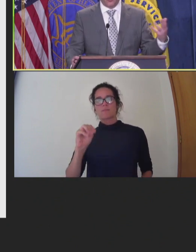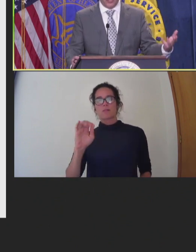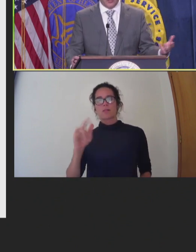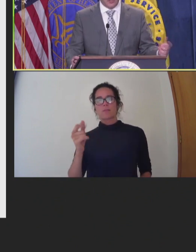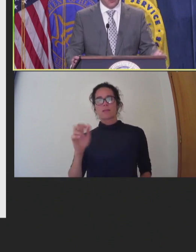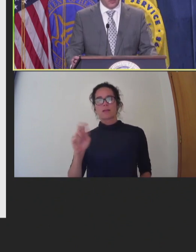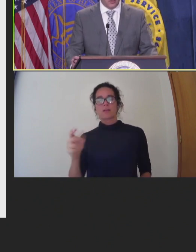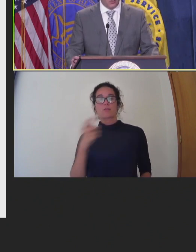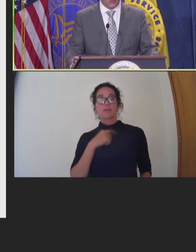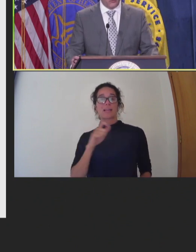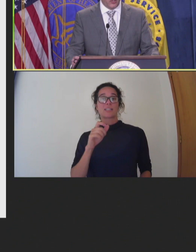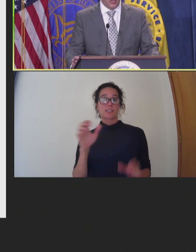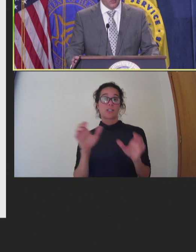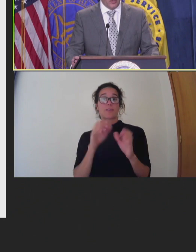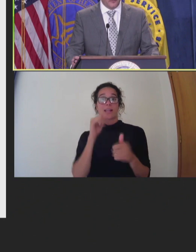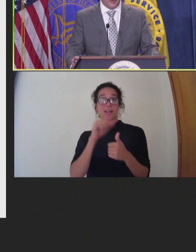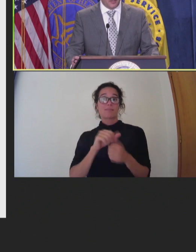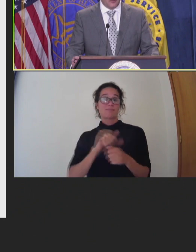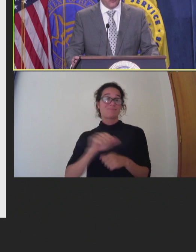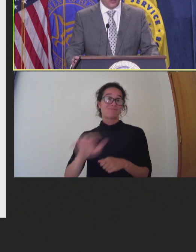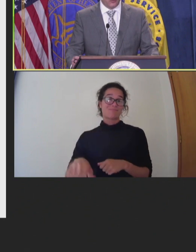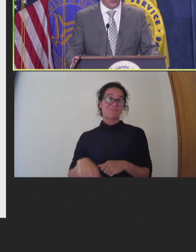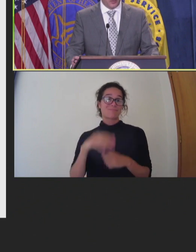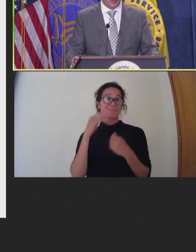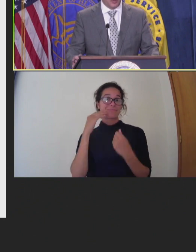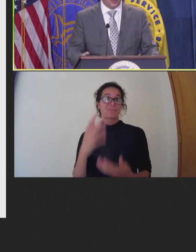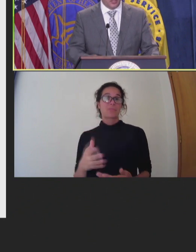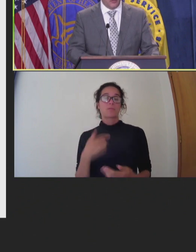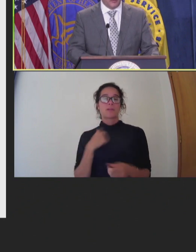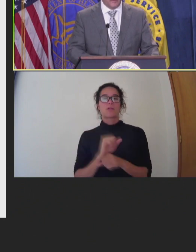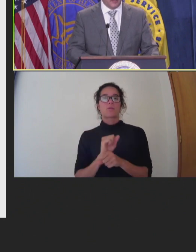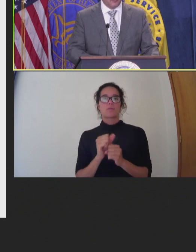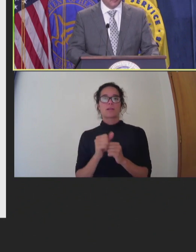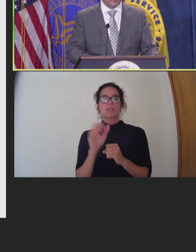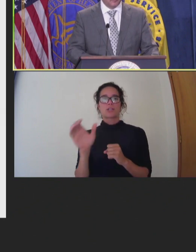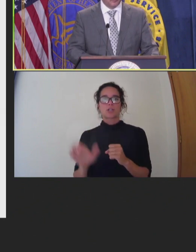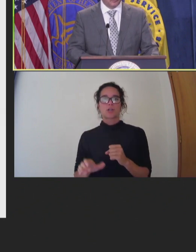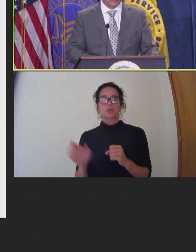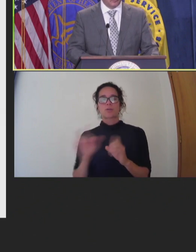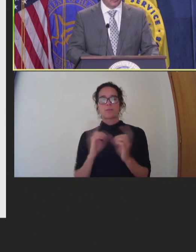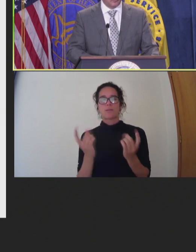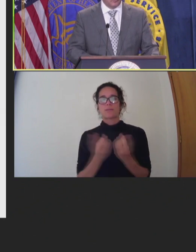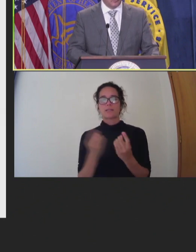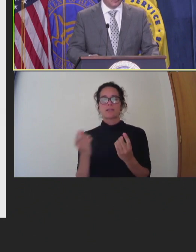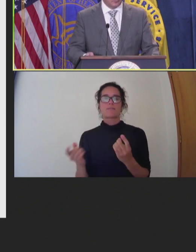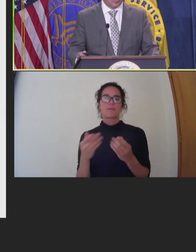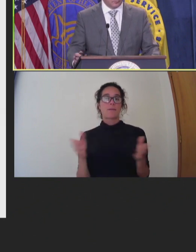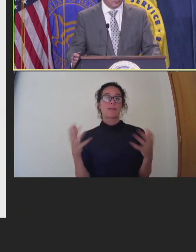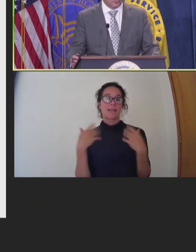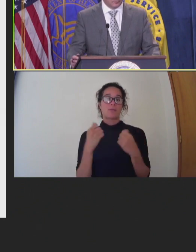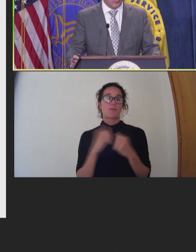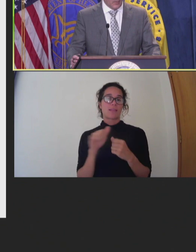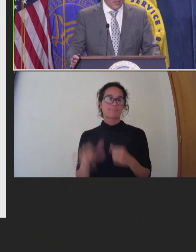we had to make sure that we worked with the Chicago Department of Public Health on that.